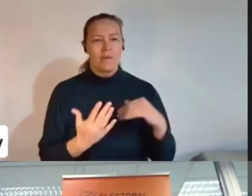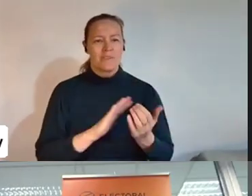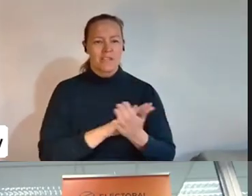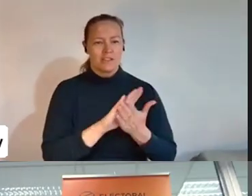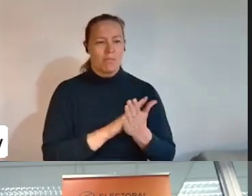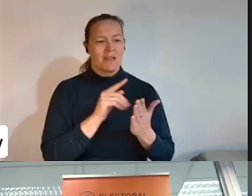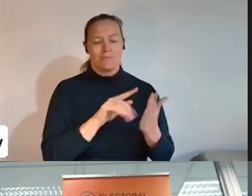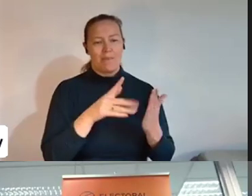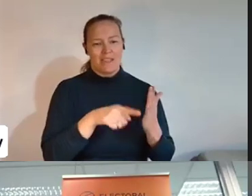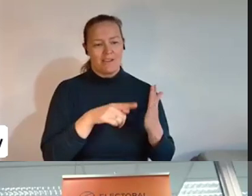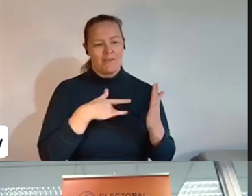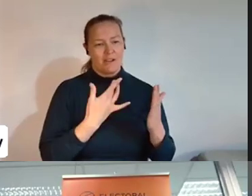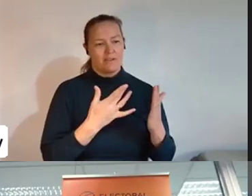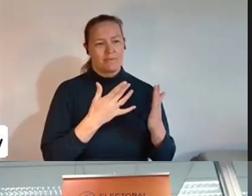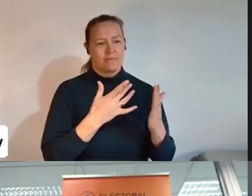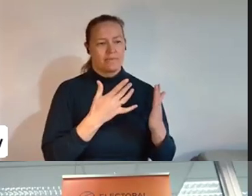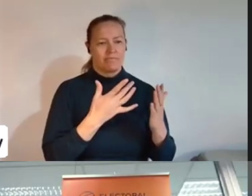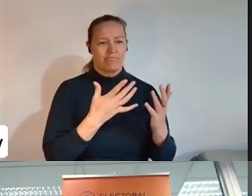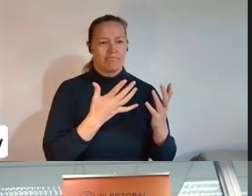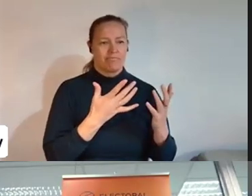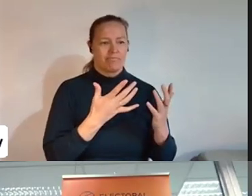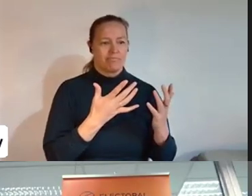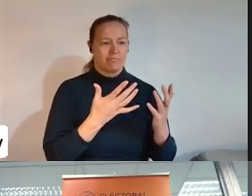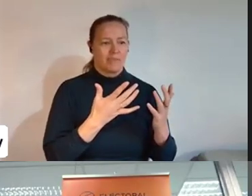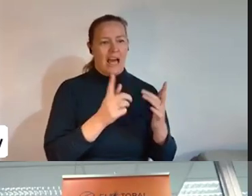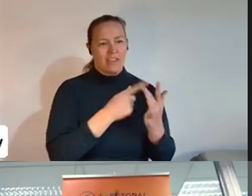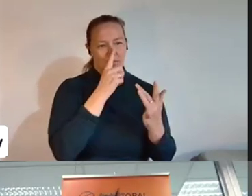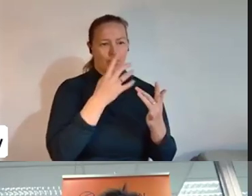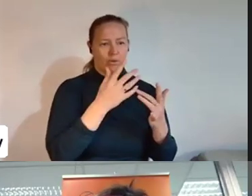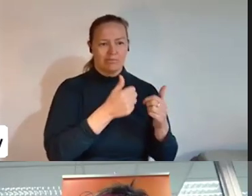and you're down the list, then it doesn't matter how much support you have around you,